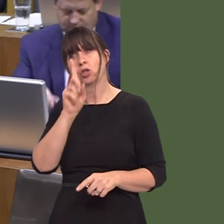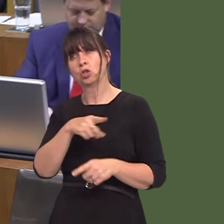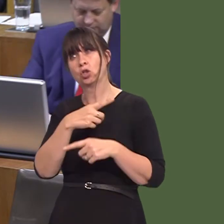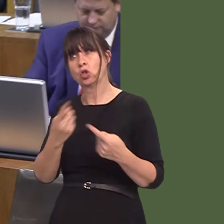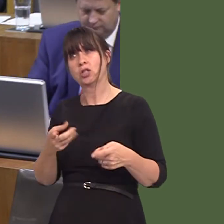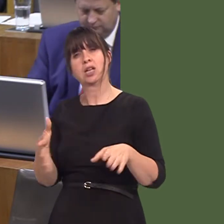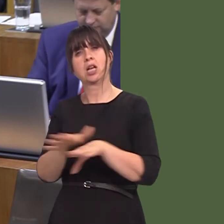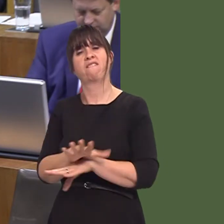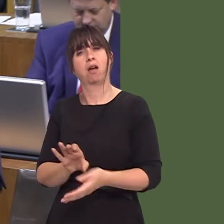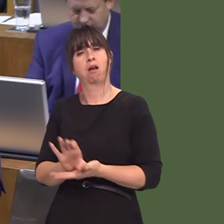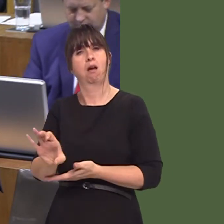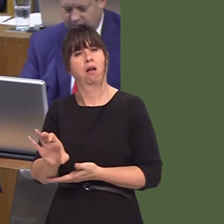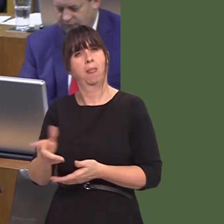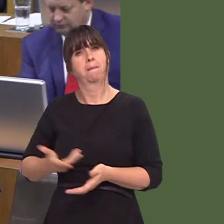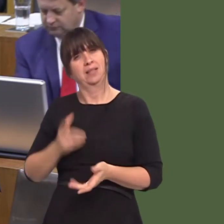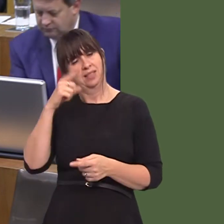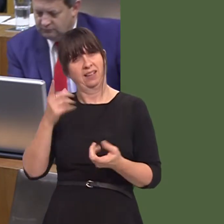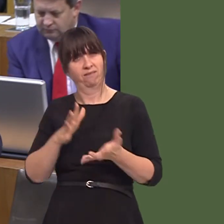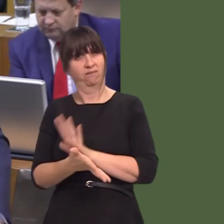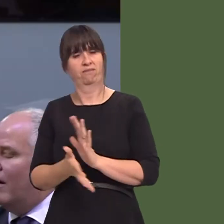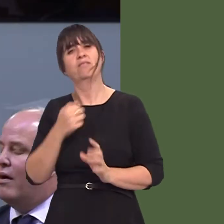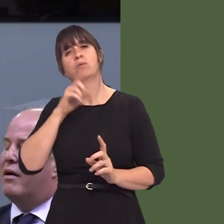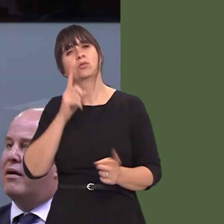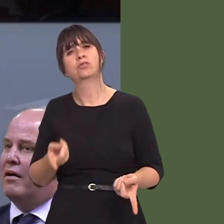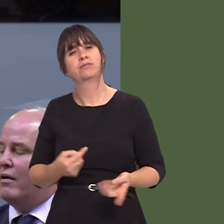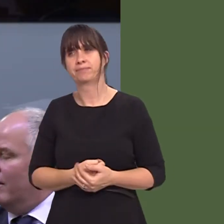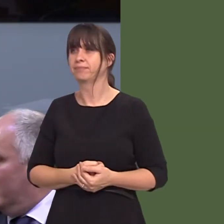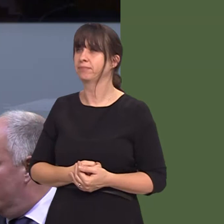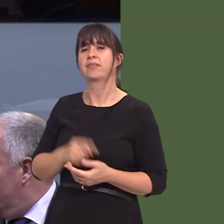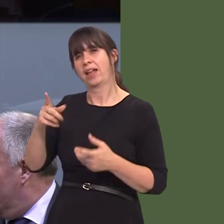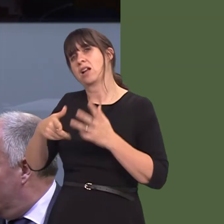businesses, because that, of course, is a role for another organisation.